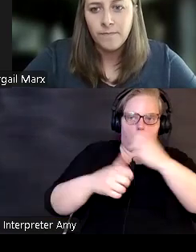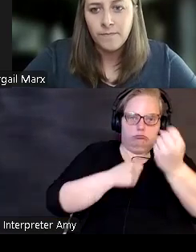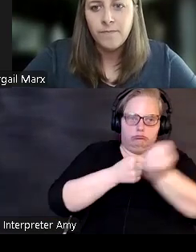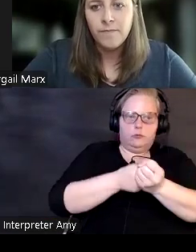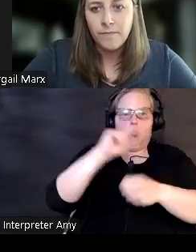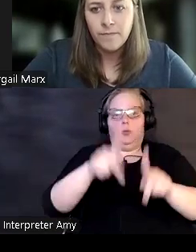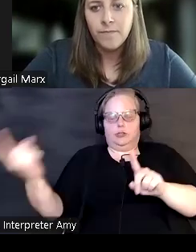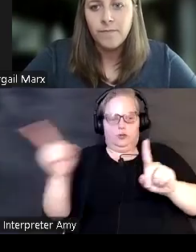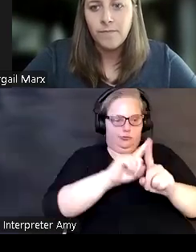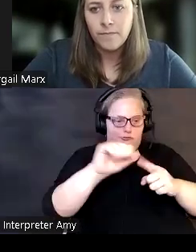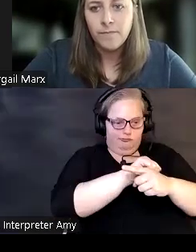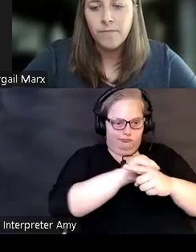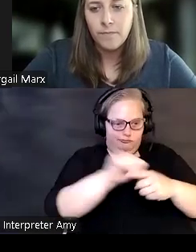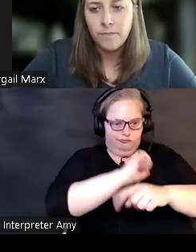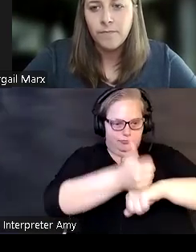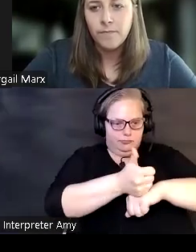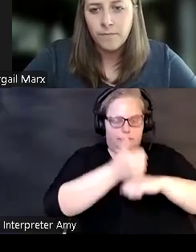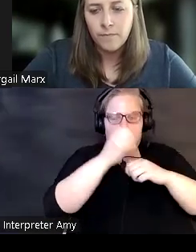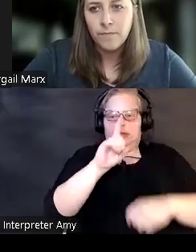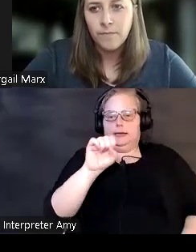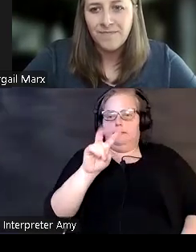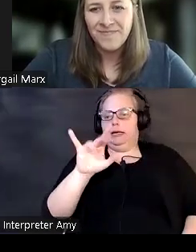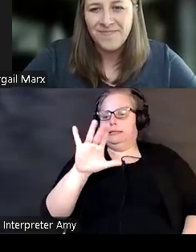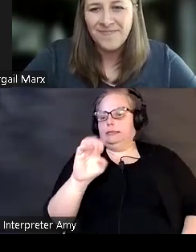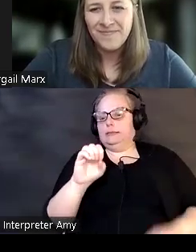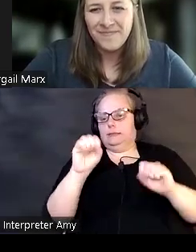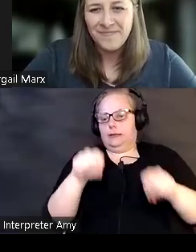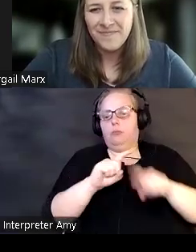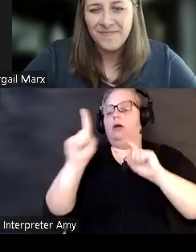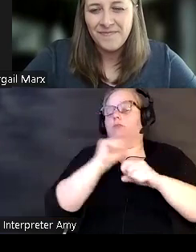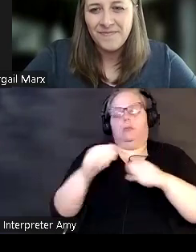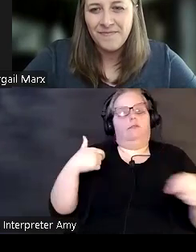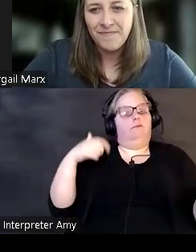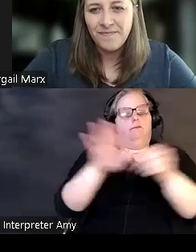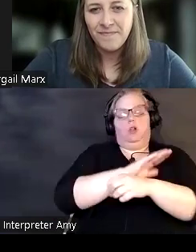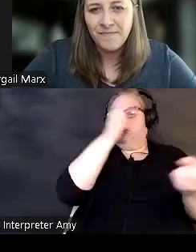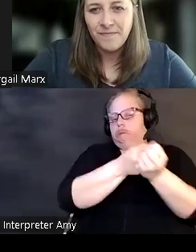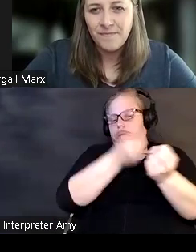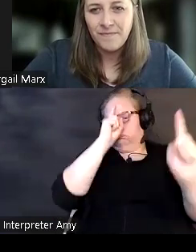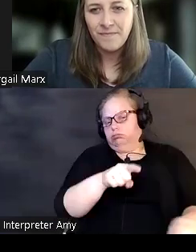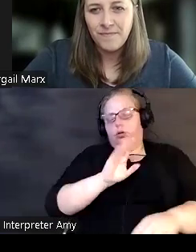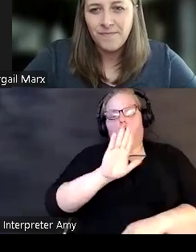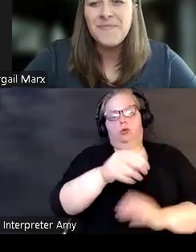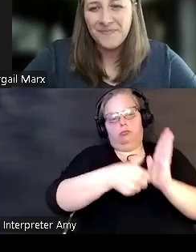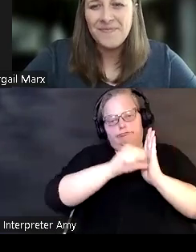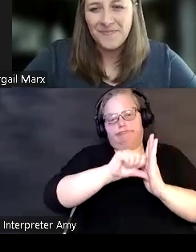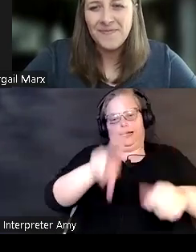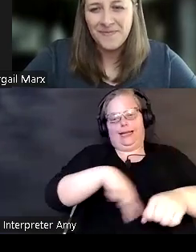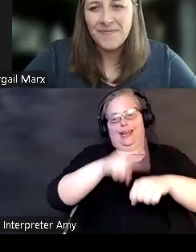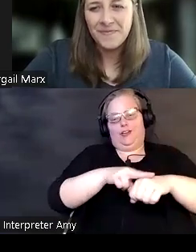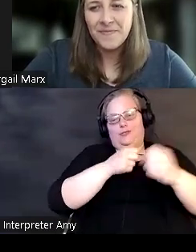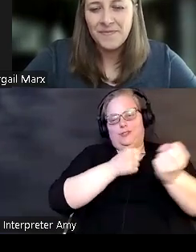programmed, but again, I wholeheartedly support your -- and this is natural supports, and just the